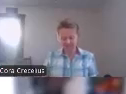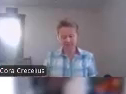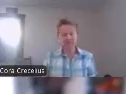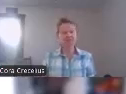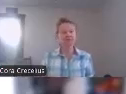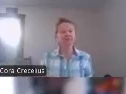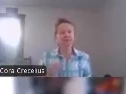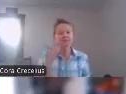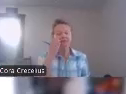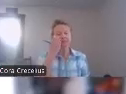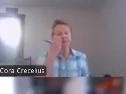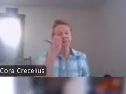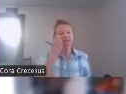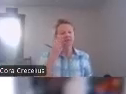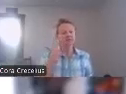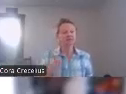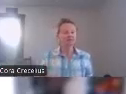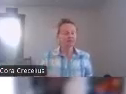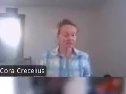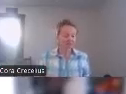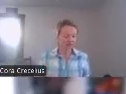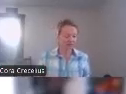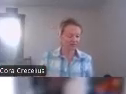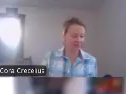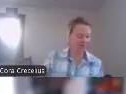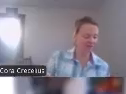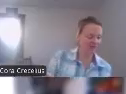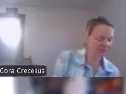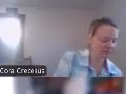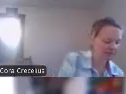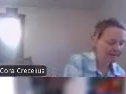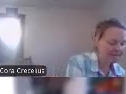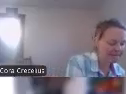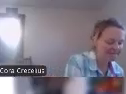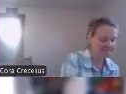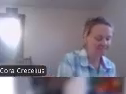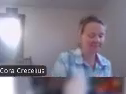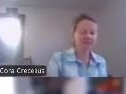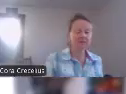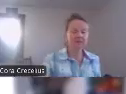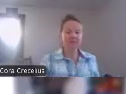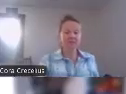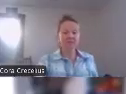as the most memorable or significant story for you, which could be a story of a challenge, a success,